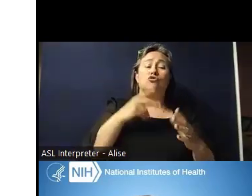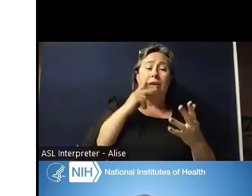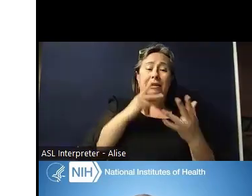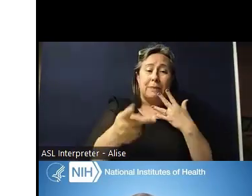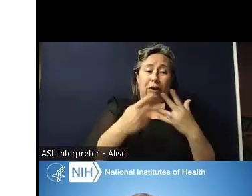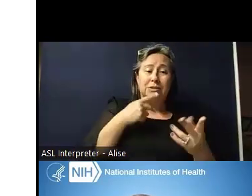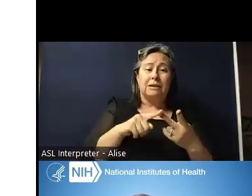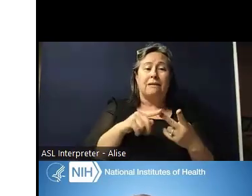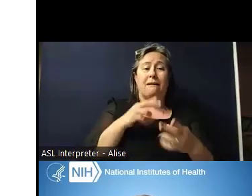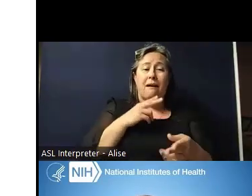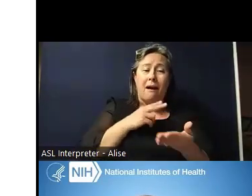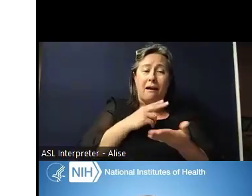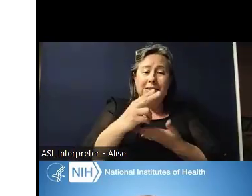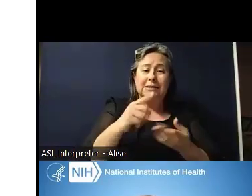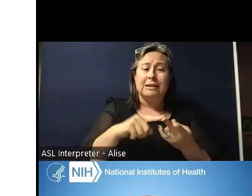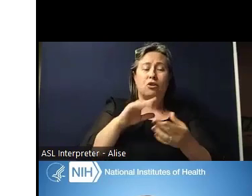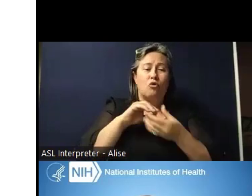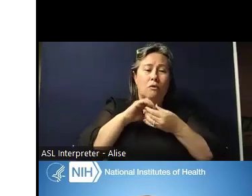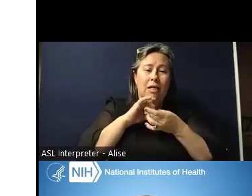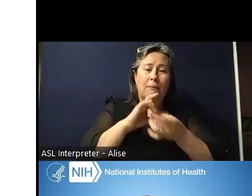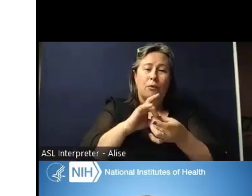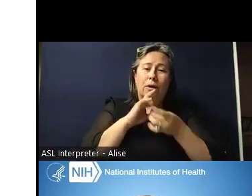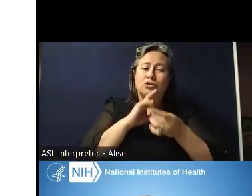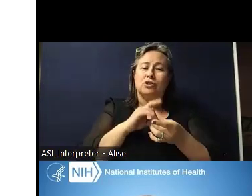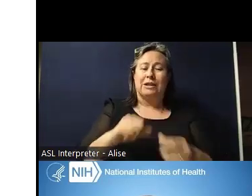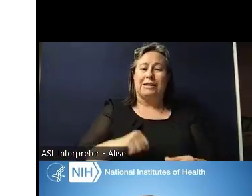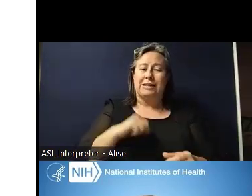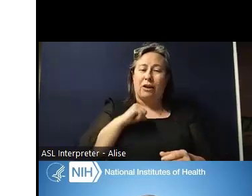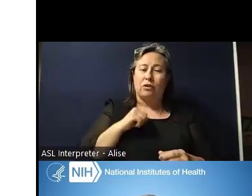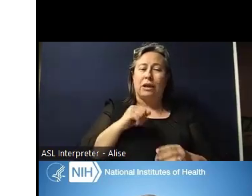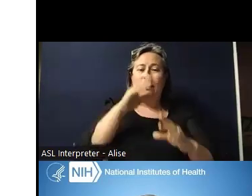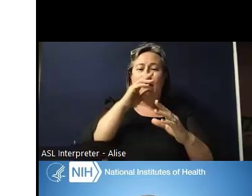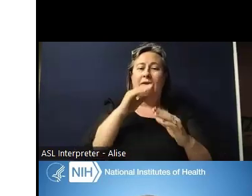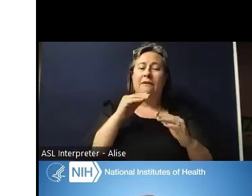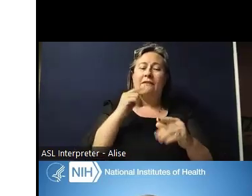collaboration, integrity, fair, merit-based competition.